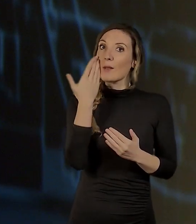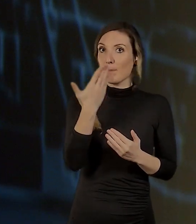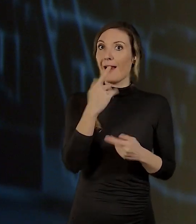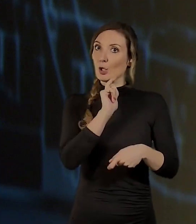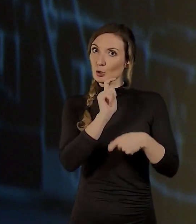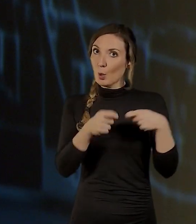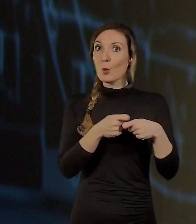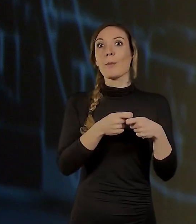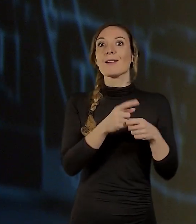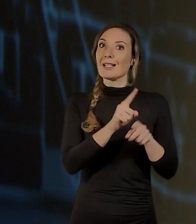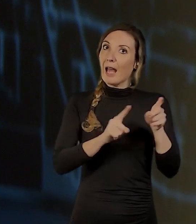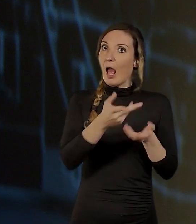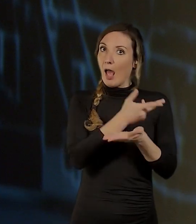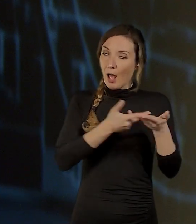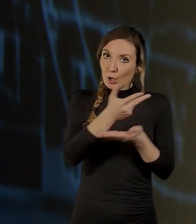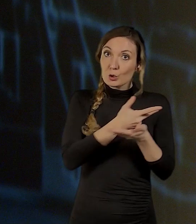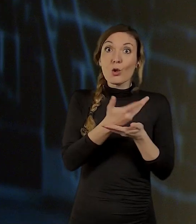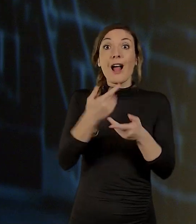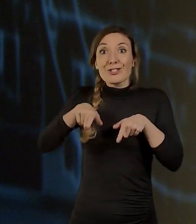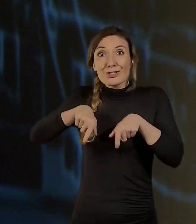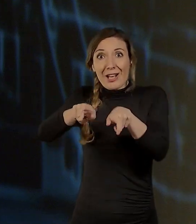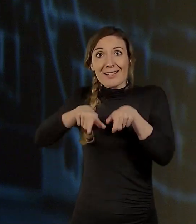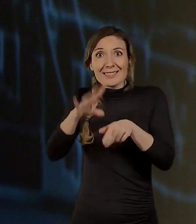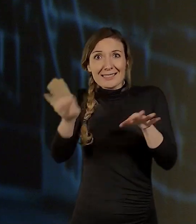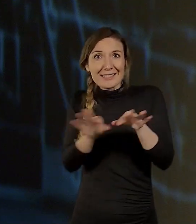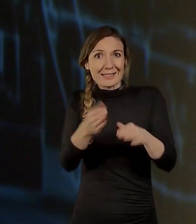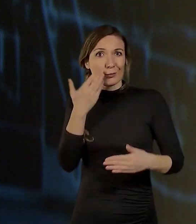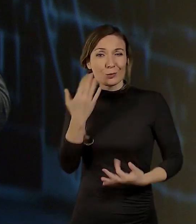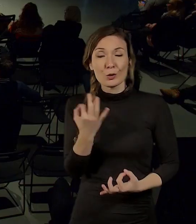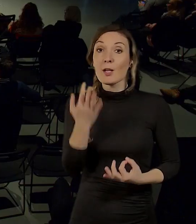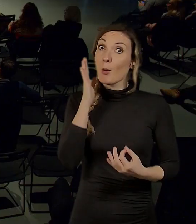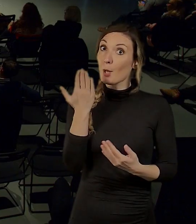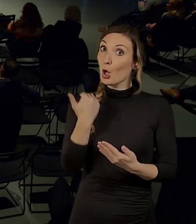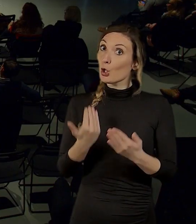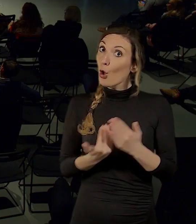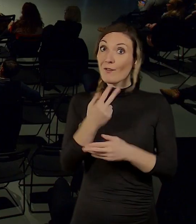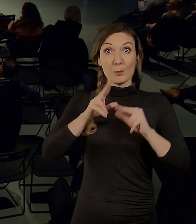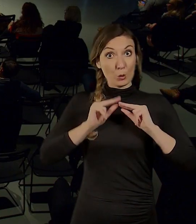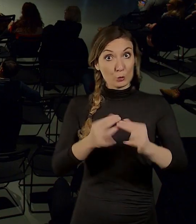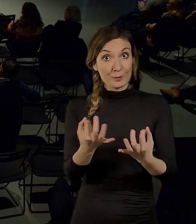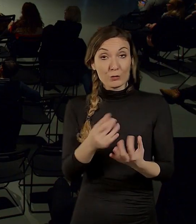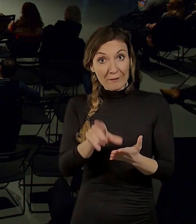Because we started with it after the previous,